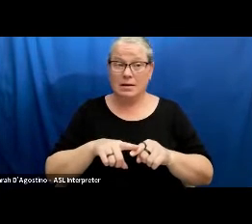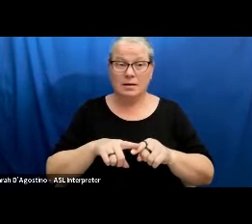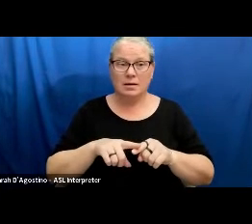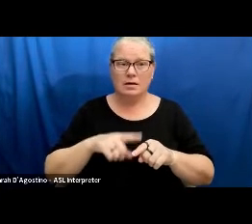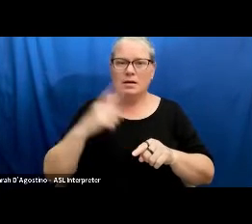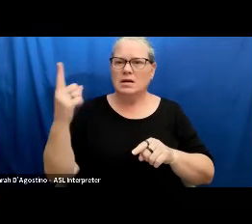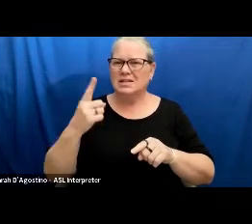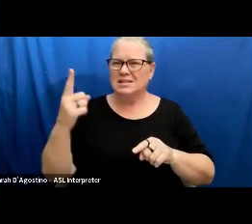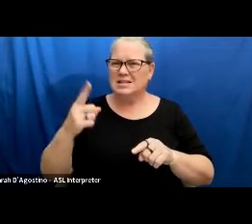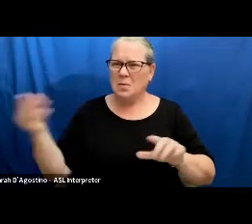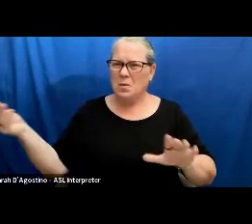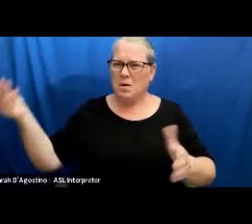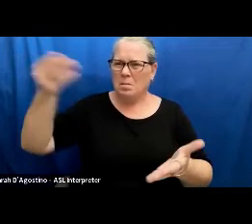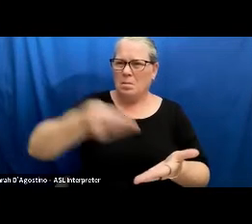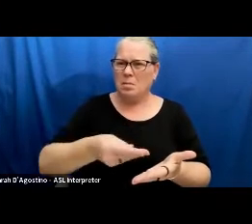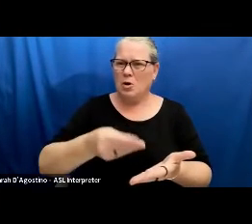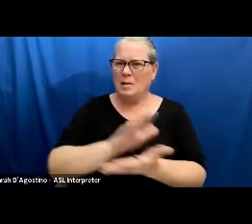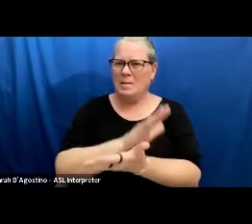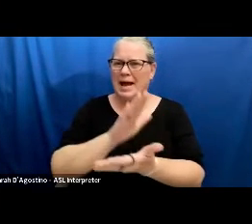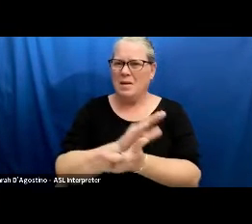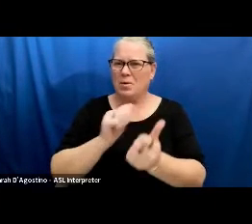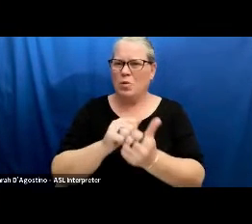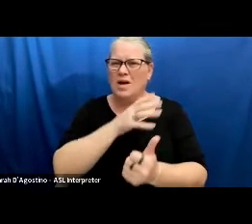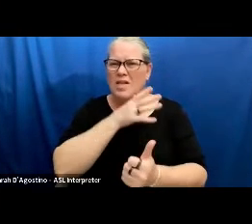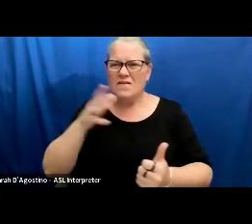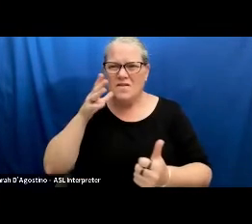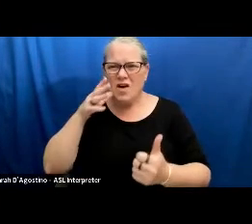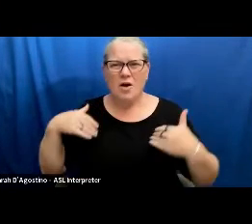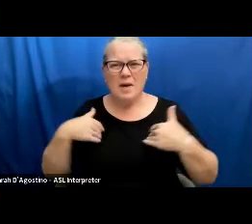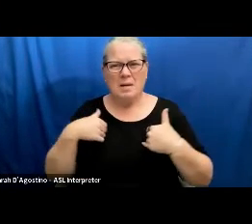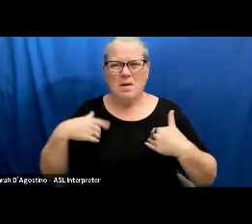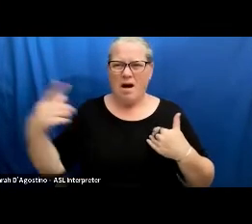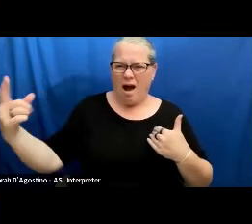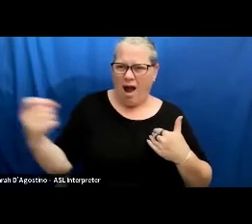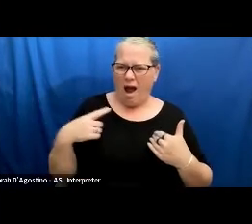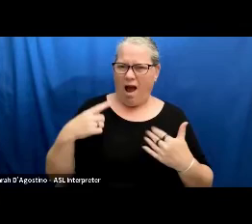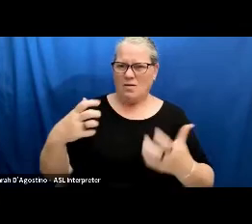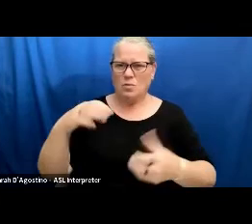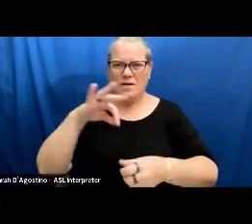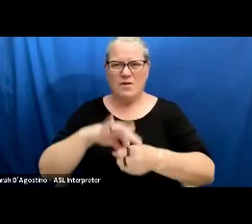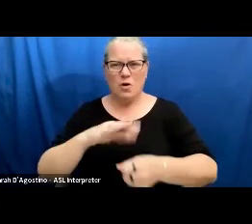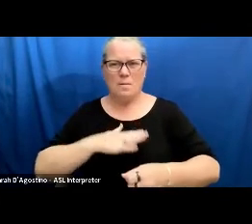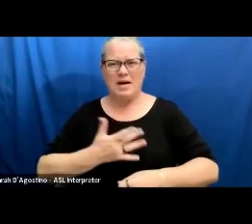board and asked me if i wanted to vote for my favorite animal my mother and i were really